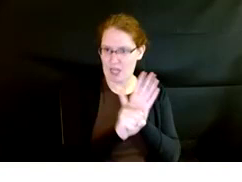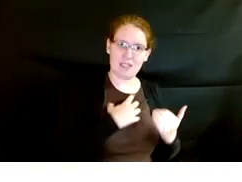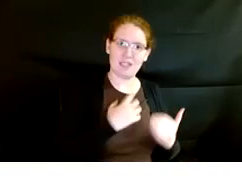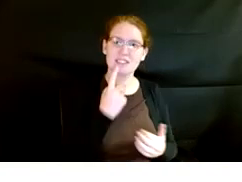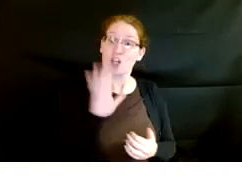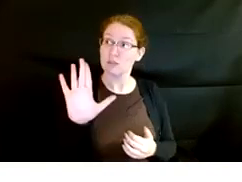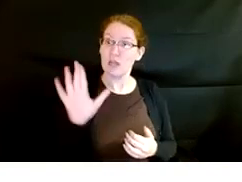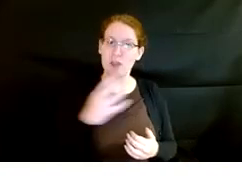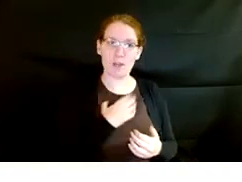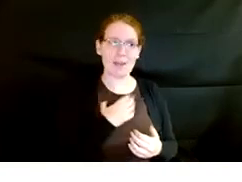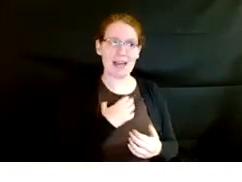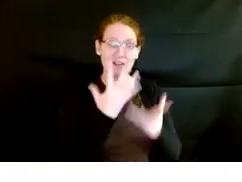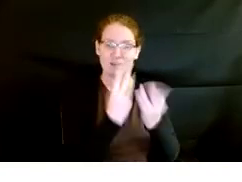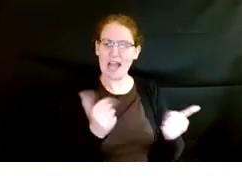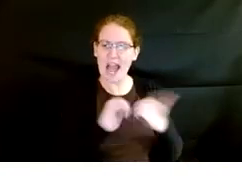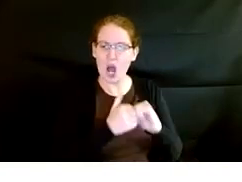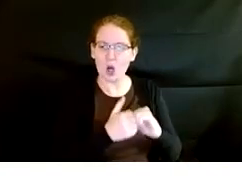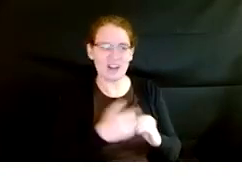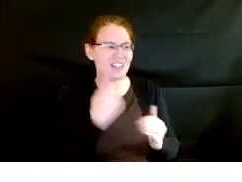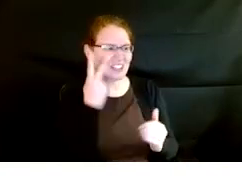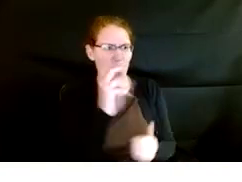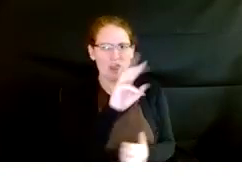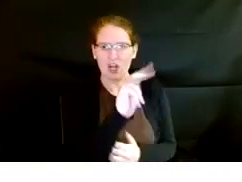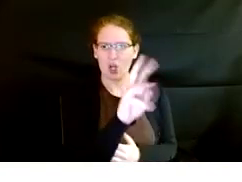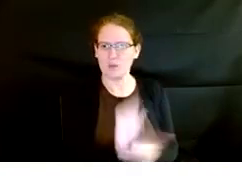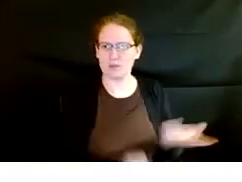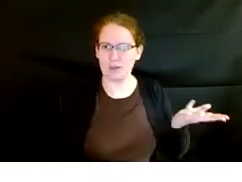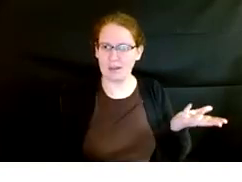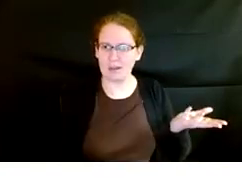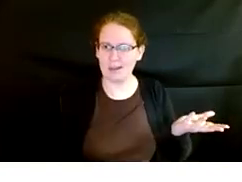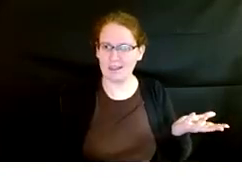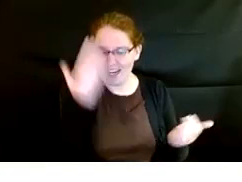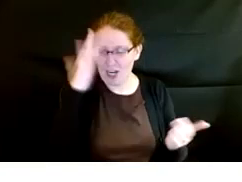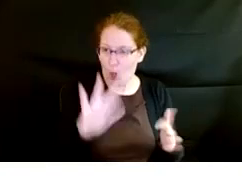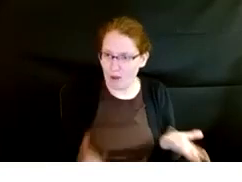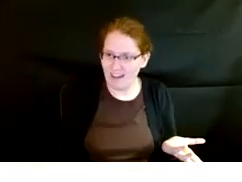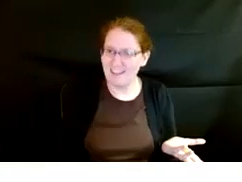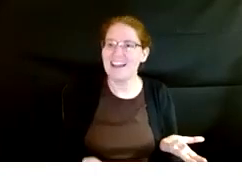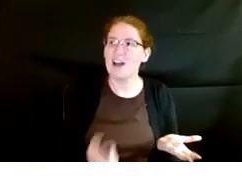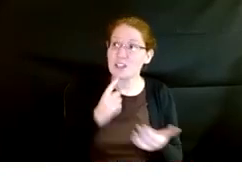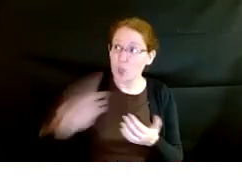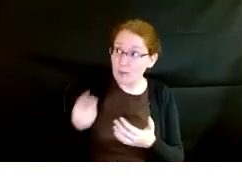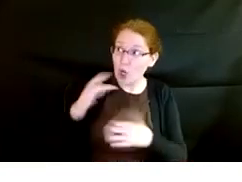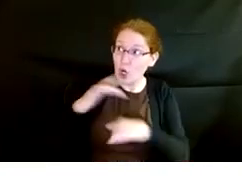news um and so we told them very early and quite often that we want to know about a resolution